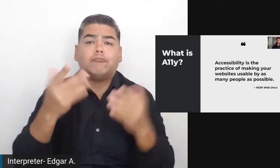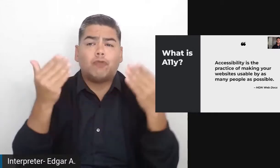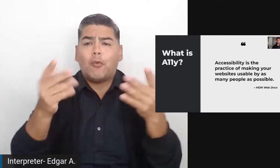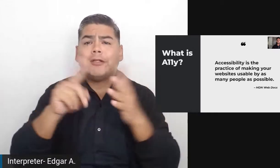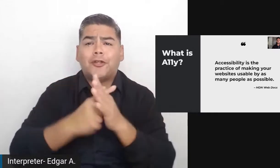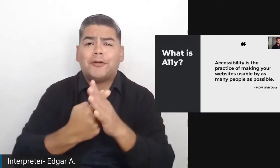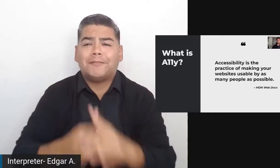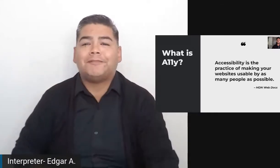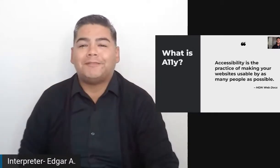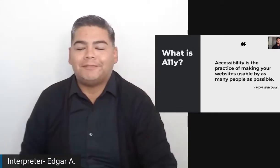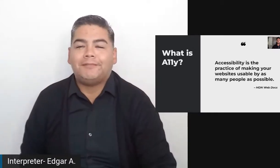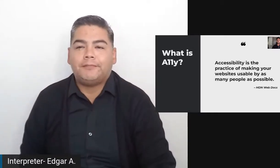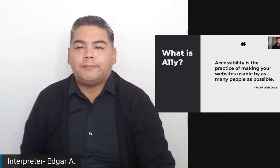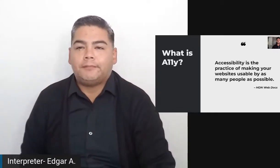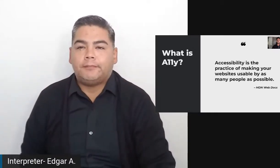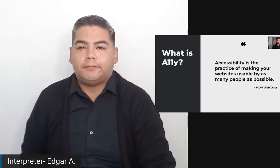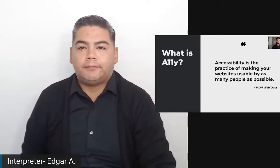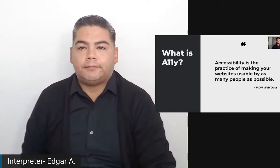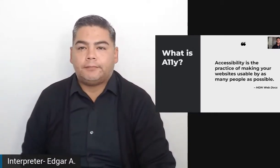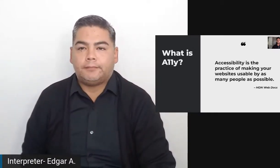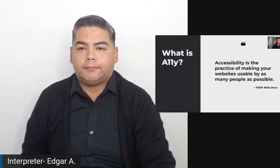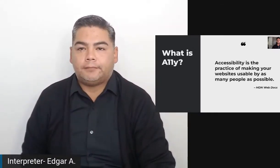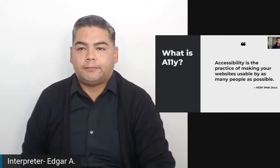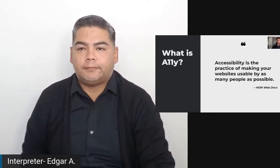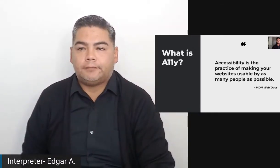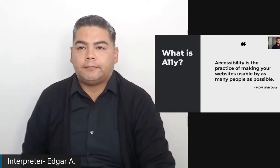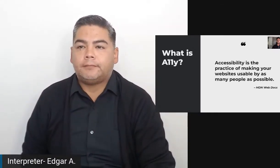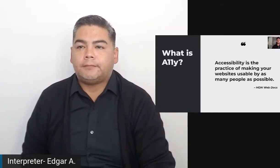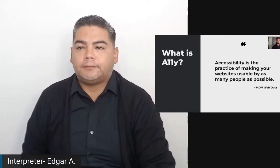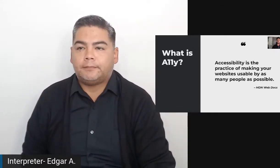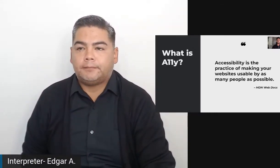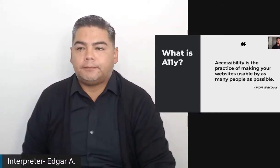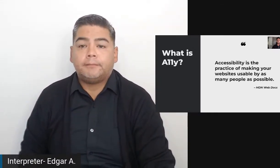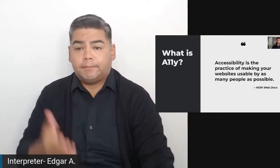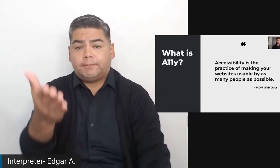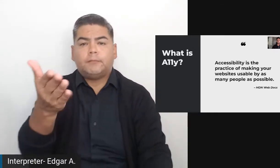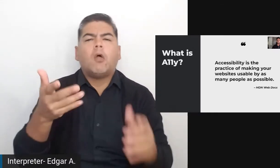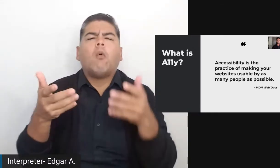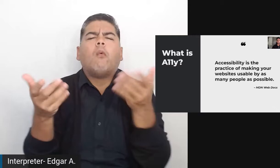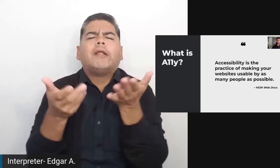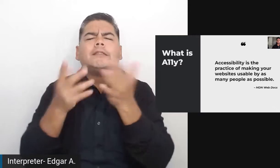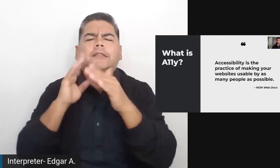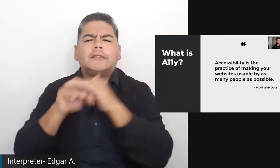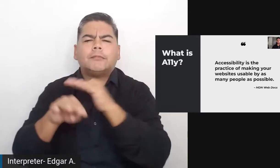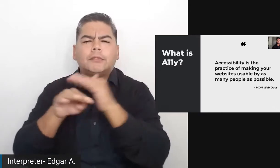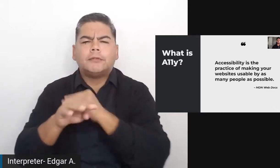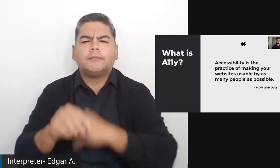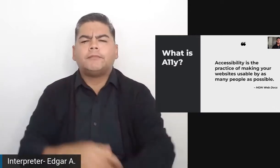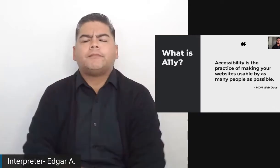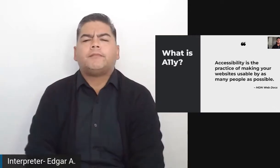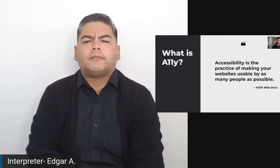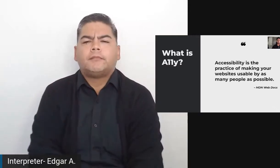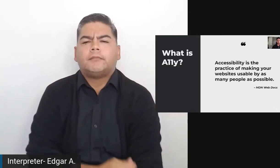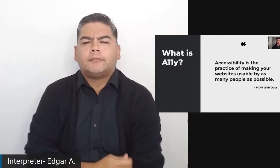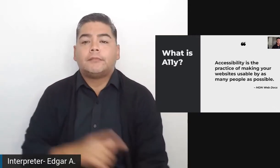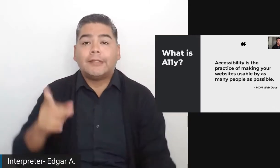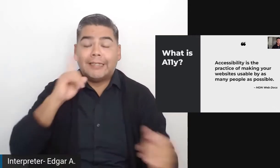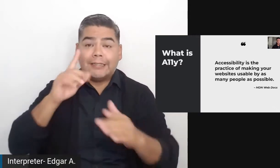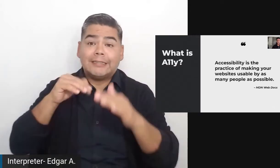Accessibility, what is it? Accessibility is the practice of making your websites usable by as many people as possible.